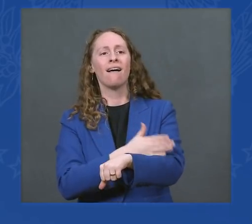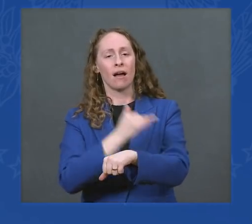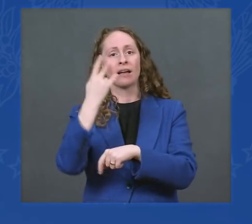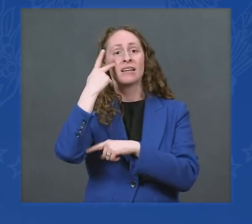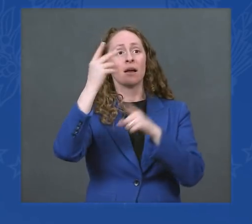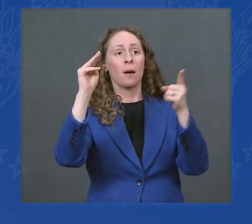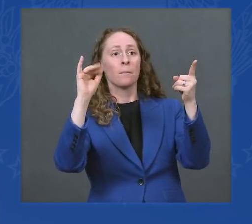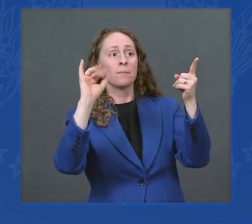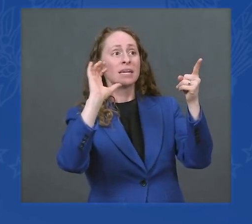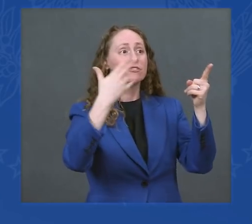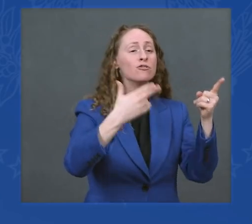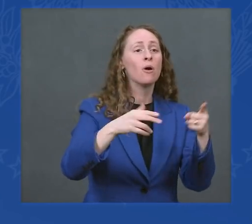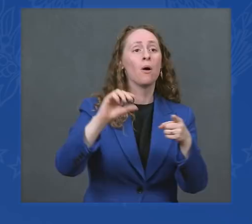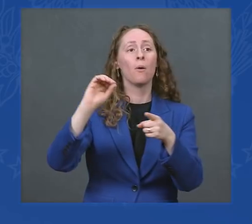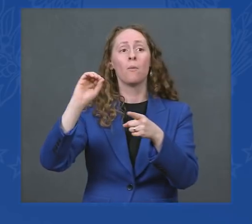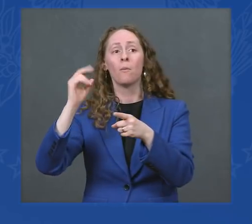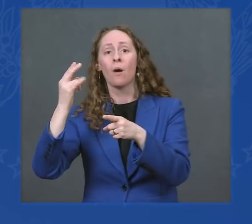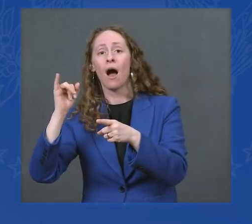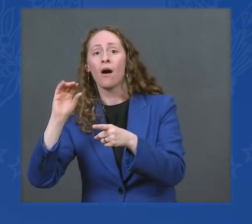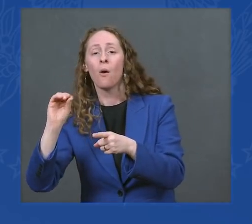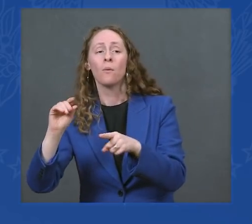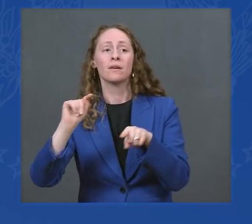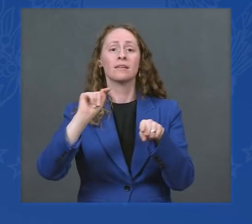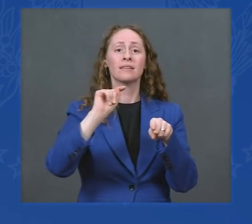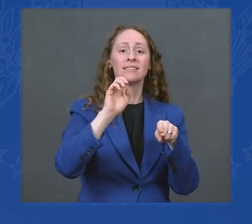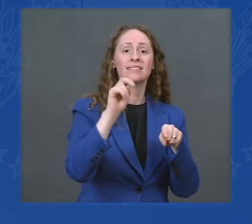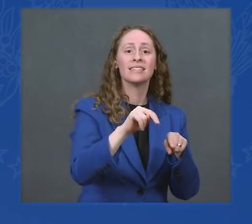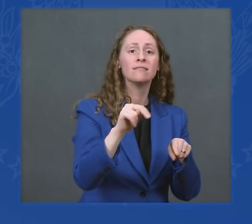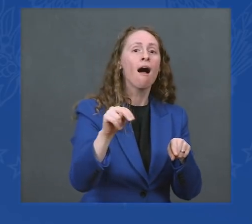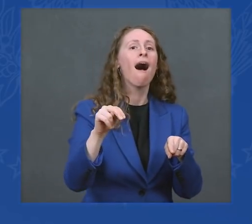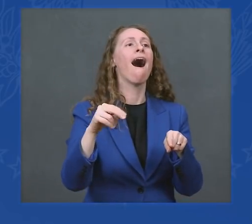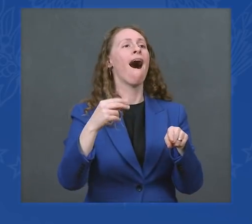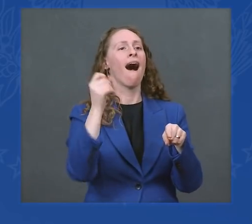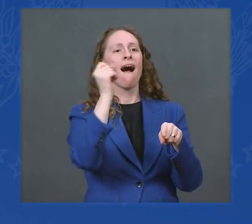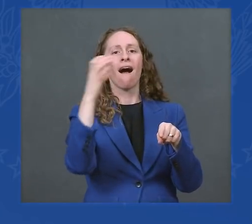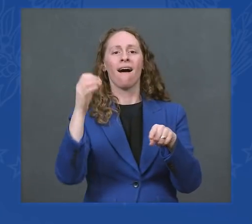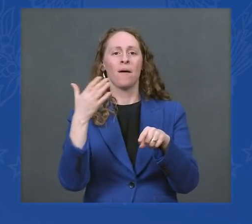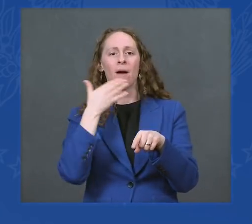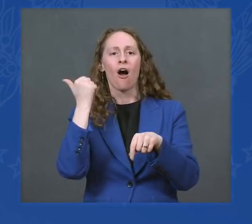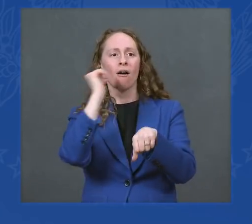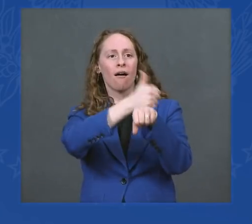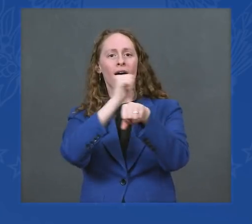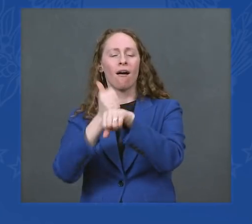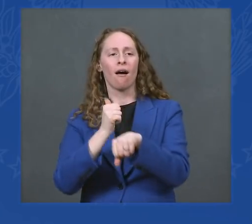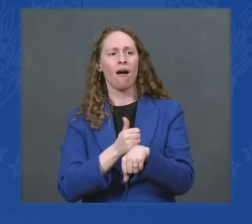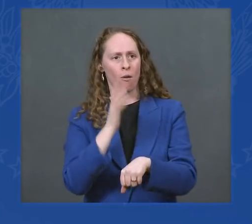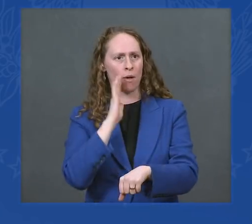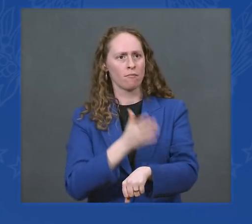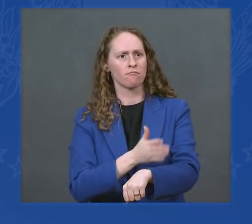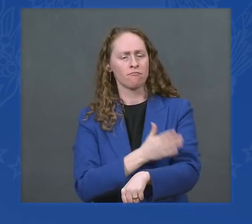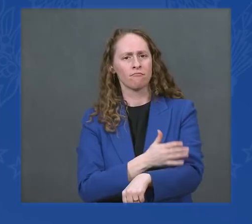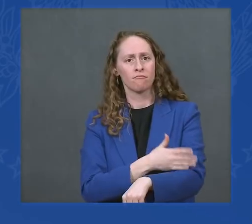This is not hyperbole. This is real. This is genuine. This is real. You've heard me say all along when I was running